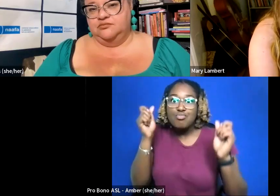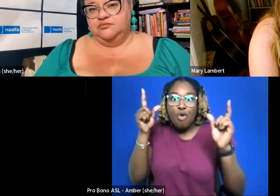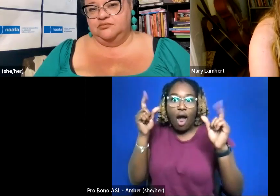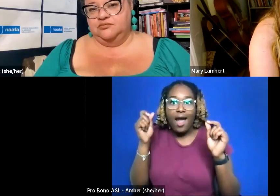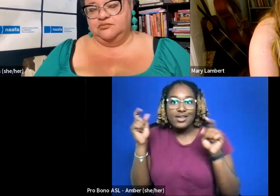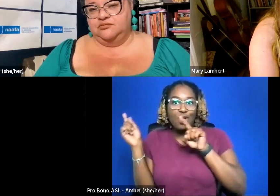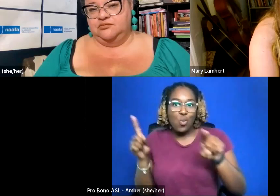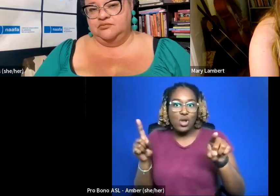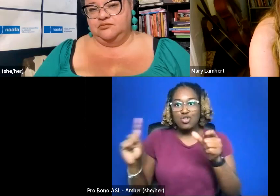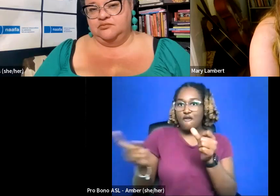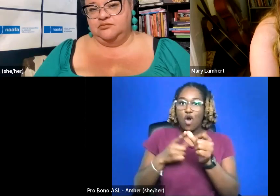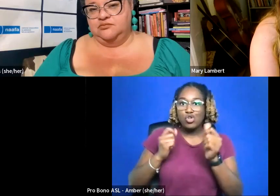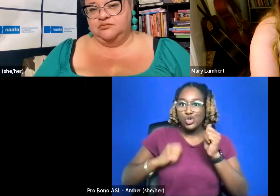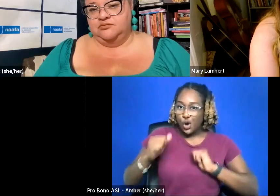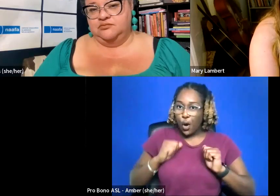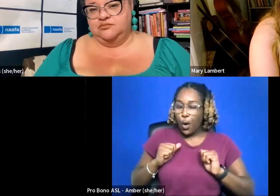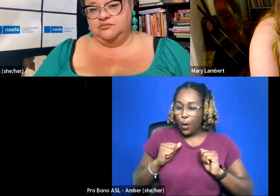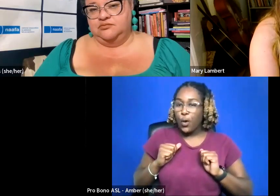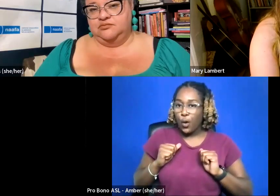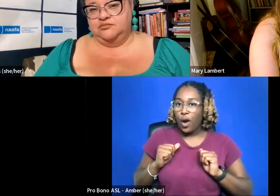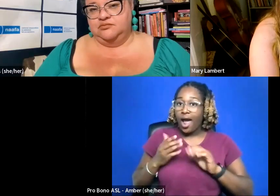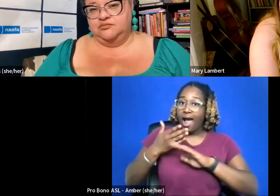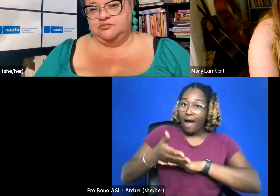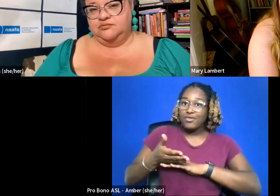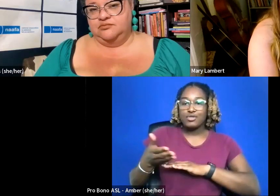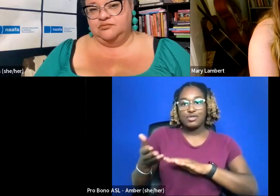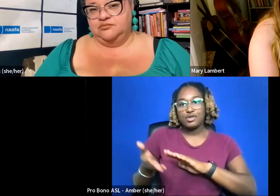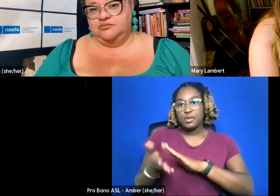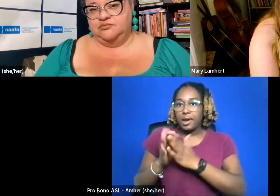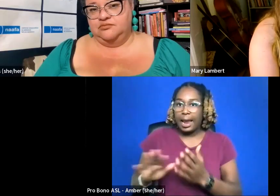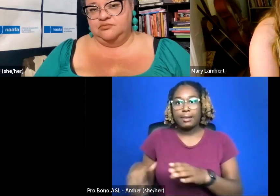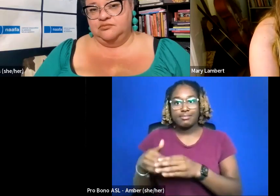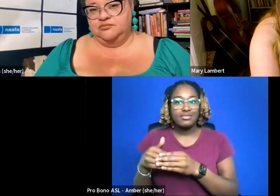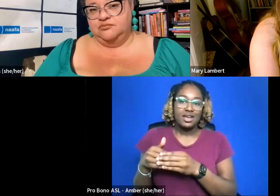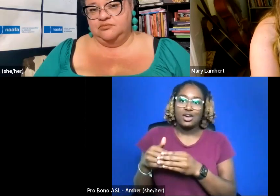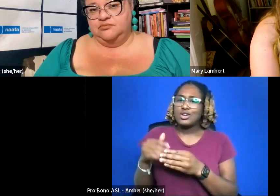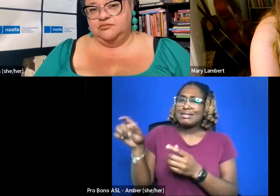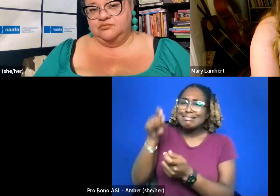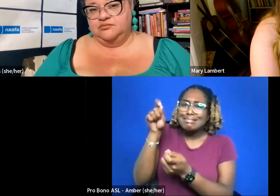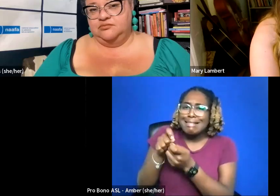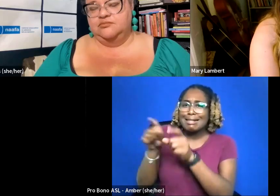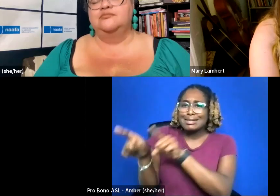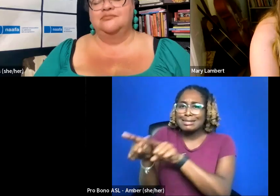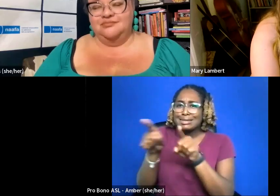the first show I went to of yours, you know, after we got together, you you're exactly the same person on stage as you are in real life.